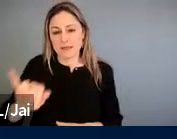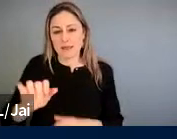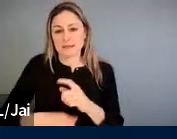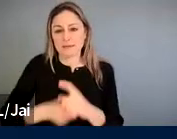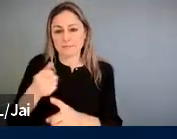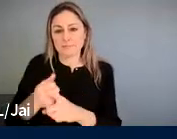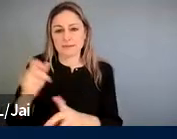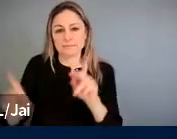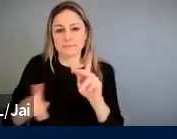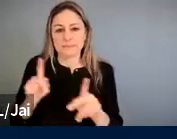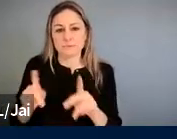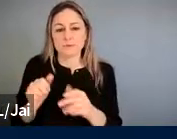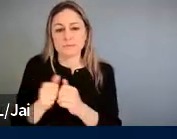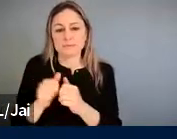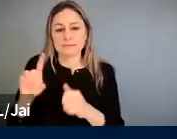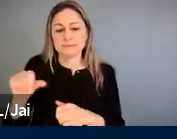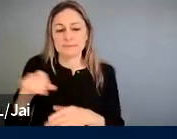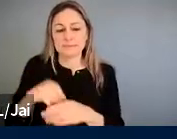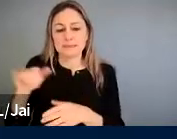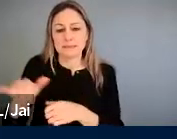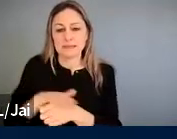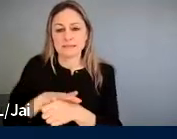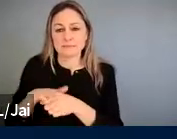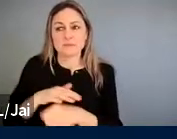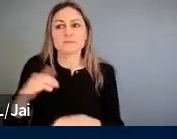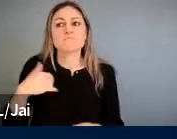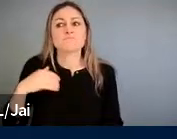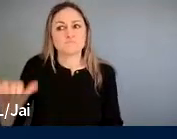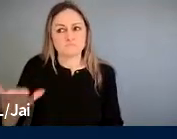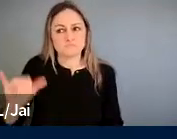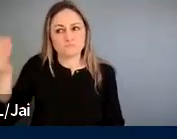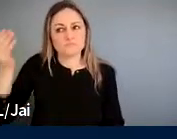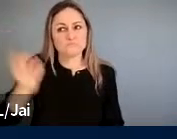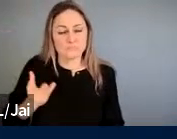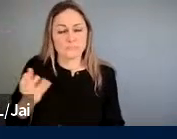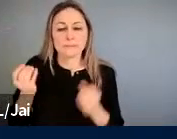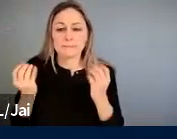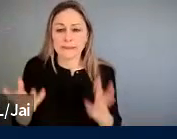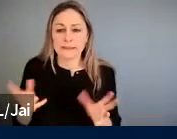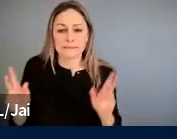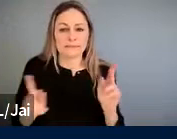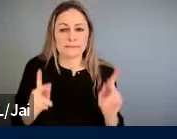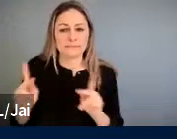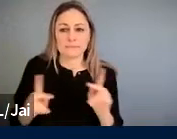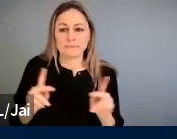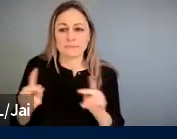in that space, we heard and understood that many disabled people rely on timely